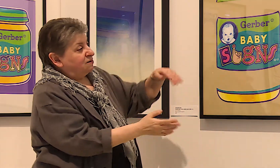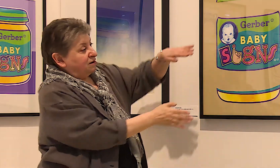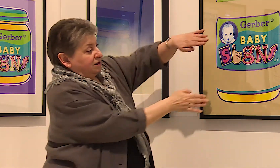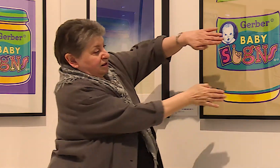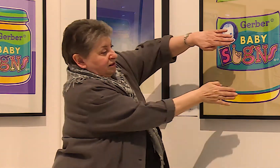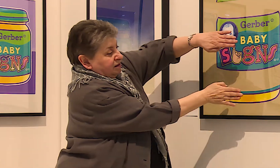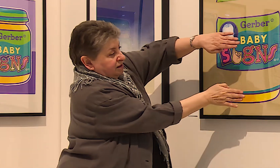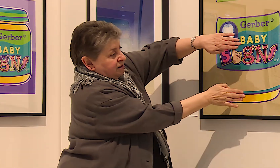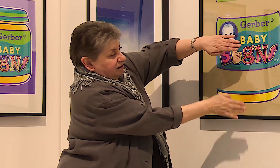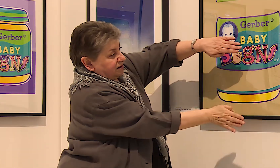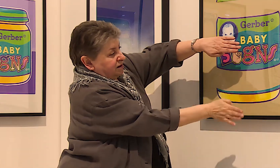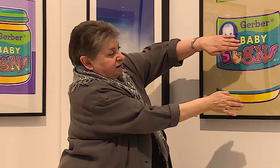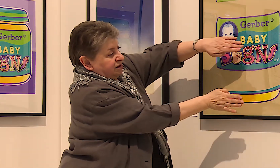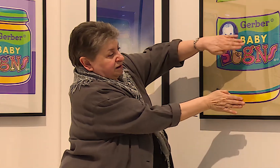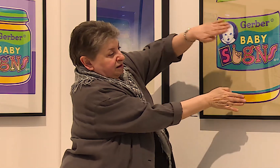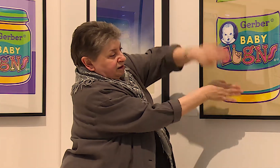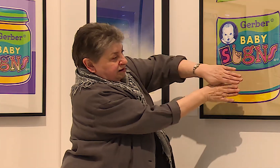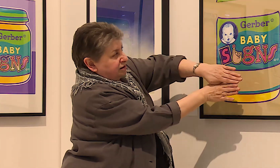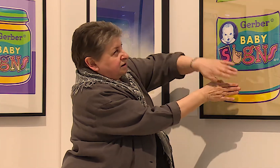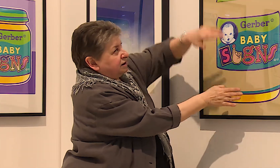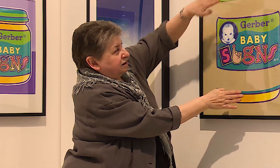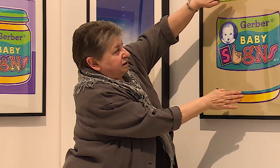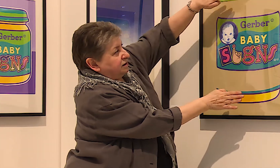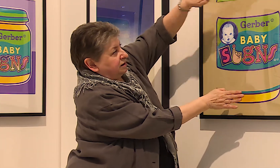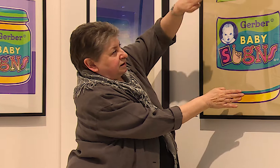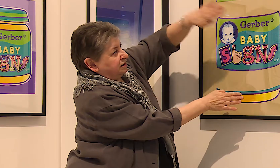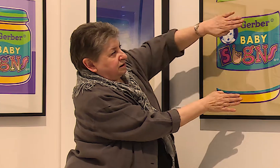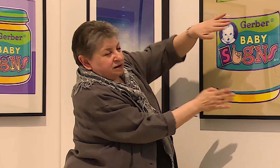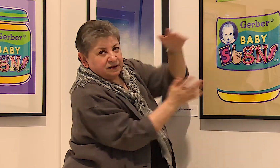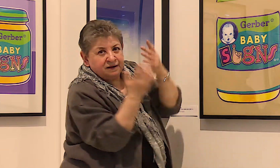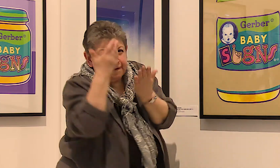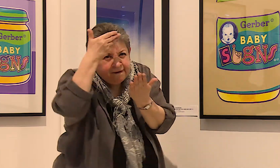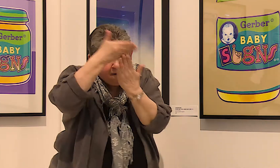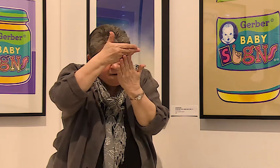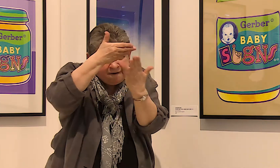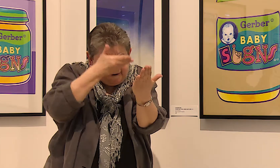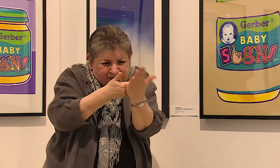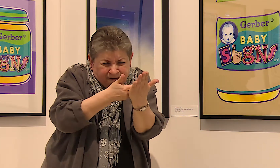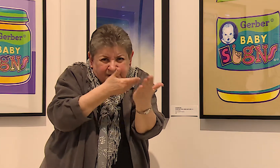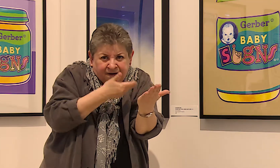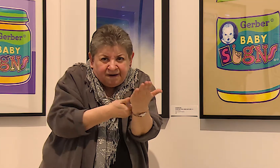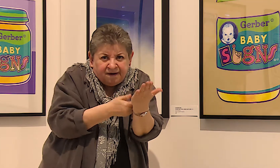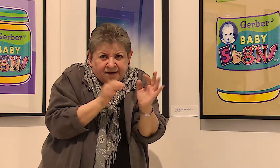and then cut out, and from there, I could fit them together into the larger piece.